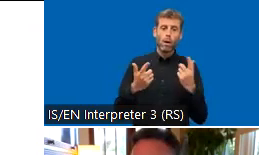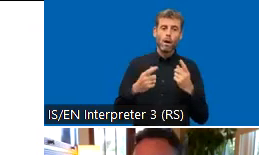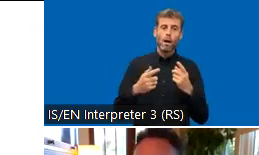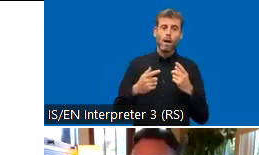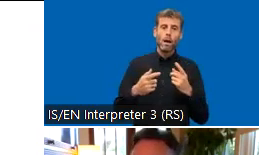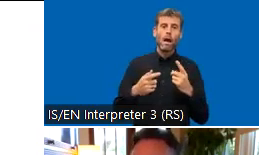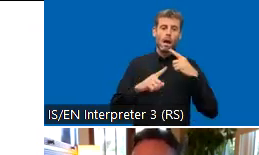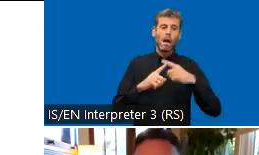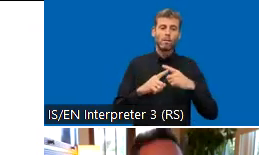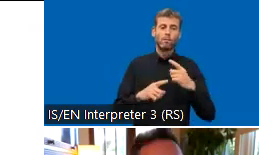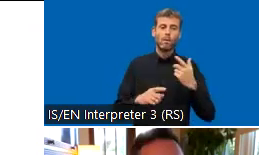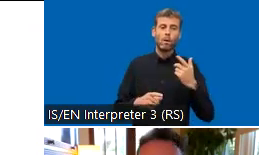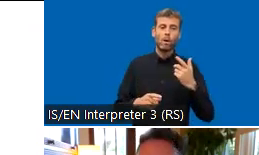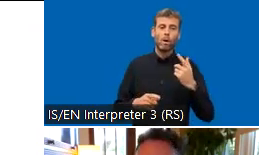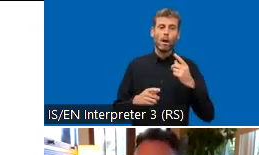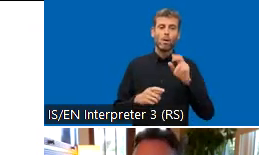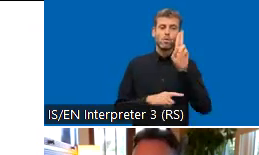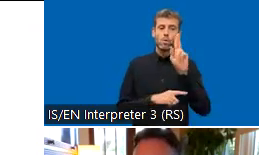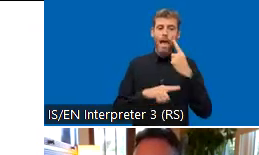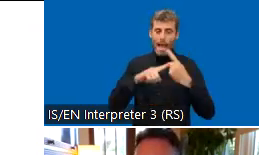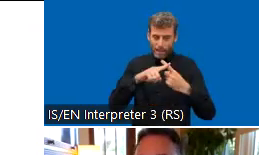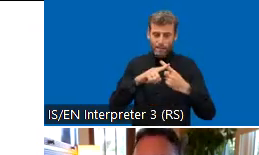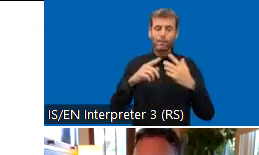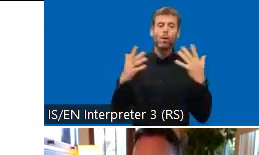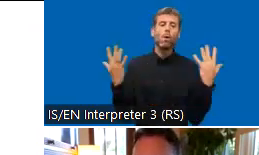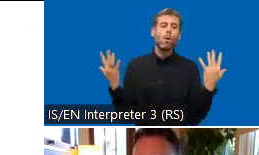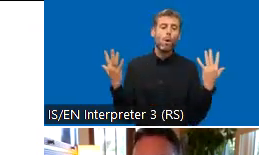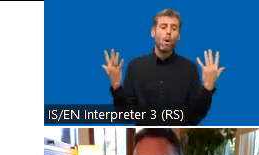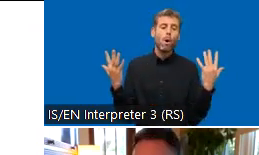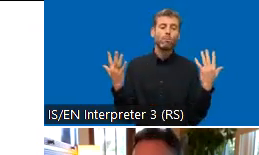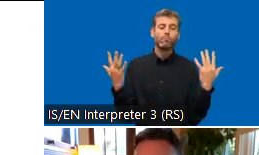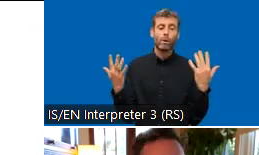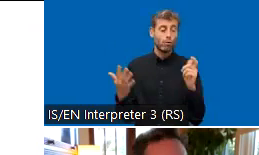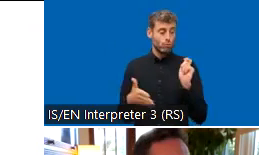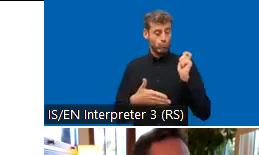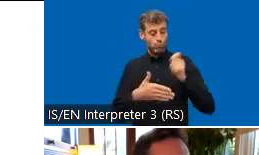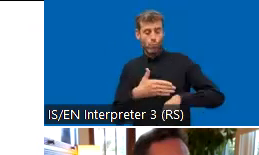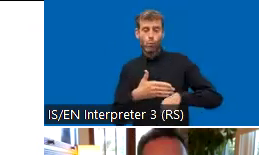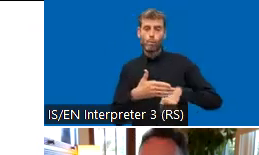survey out there that we are collecting data on what our members want from us, and we're